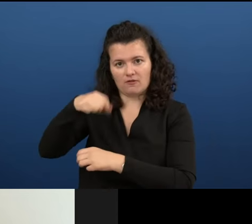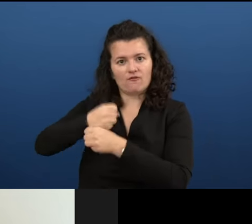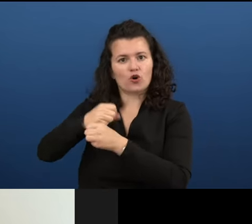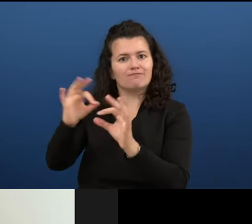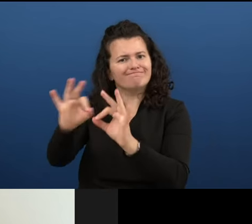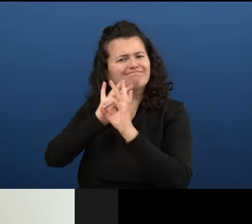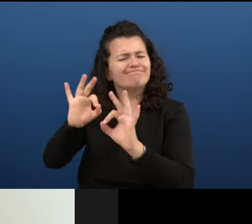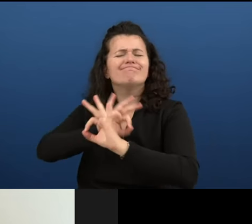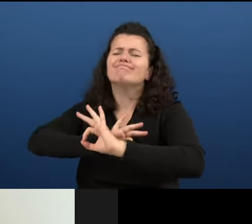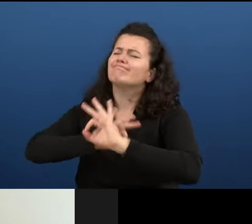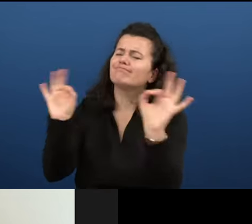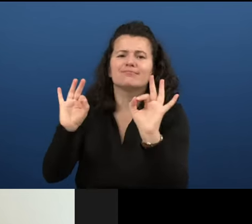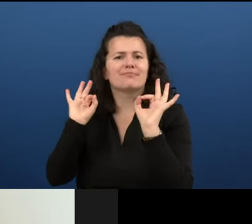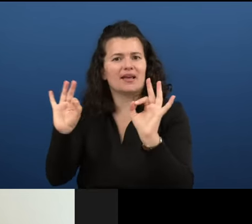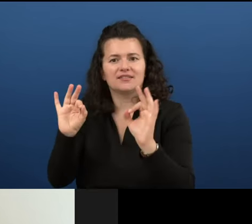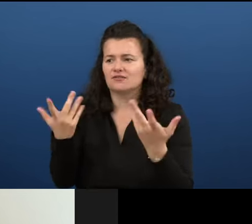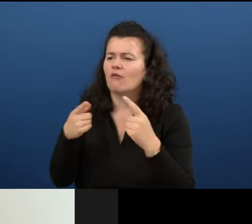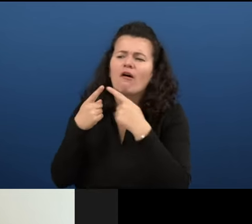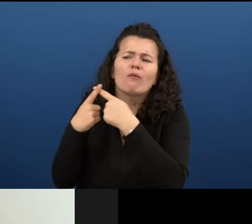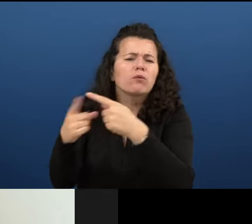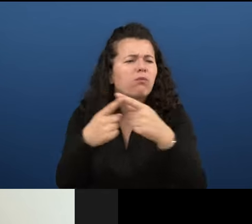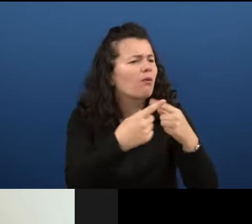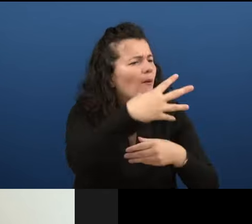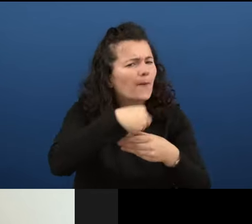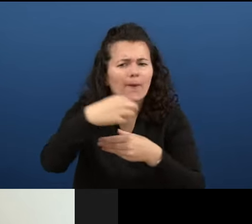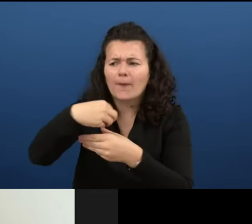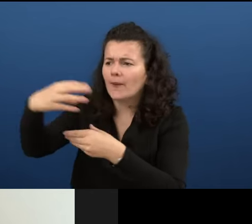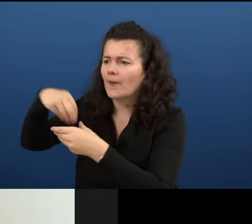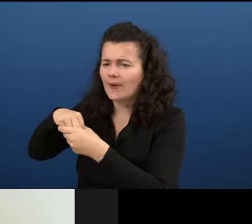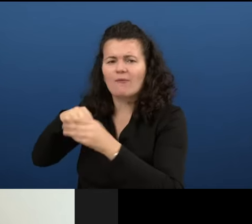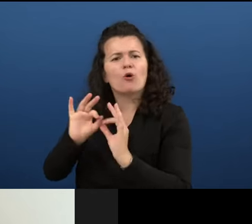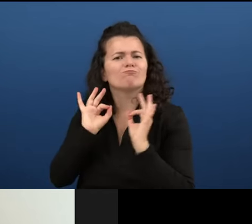prosperous communities. 10:46:28 These include persons with disabilities,